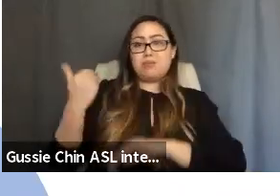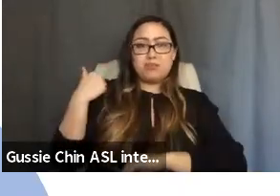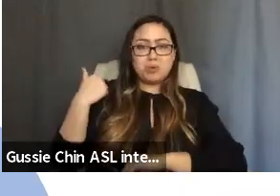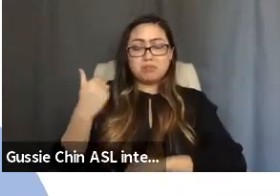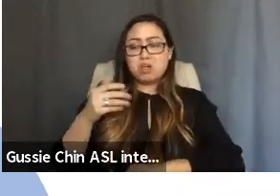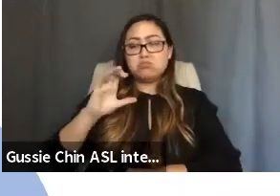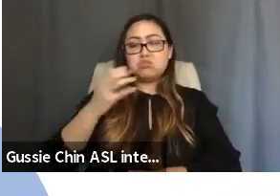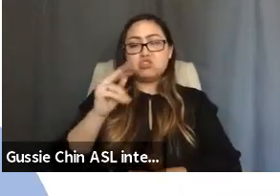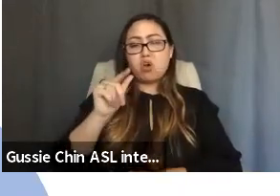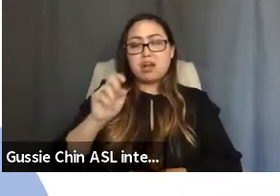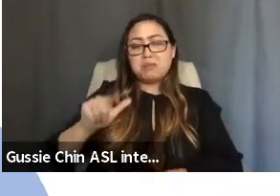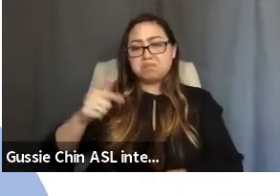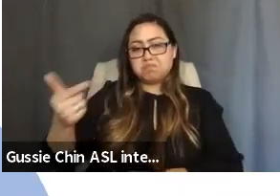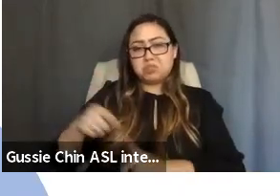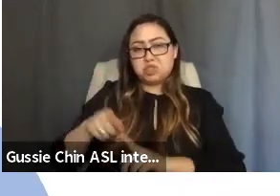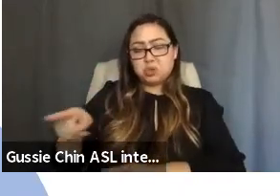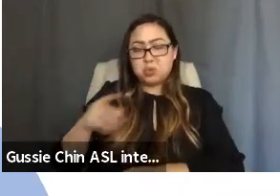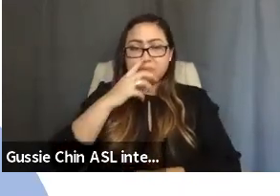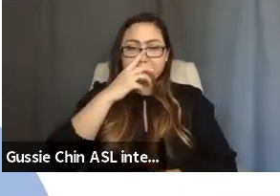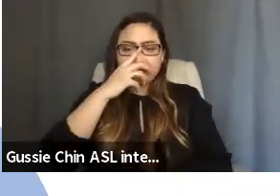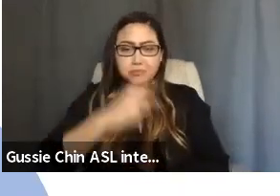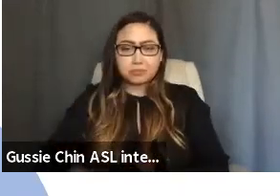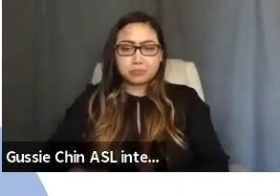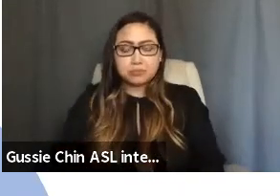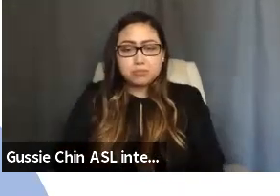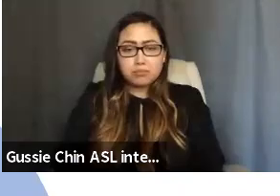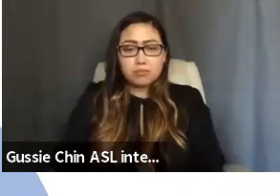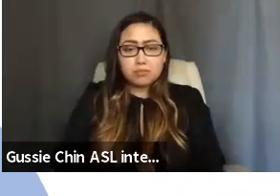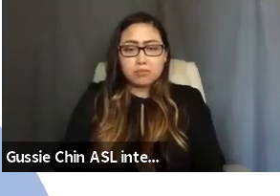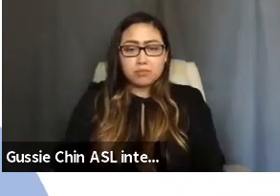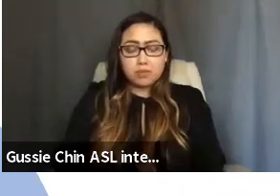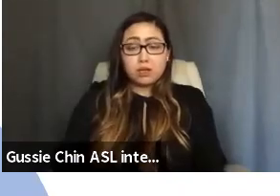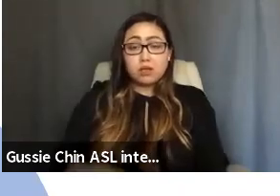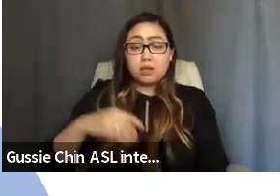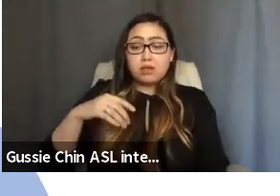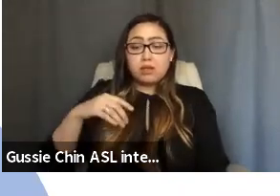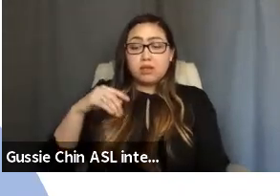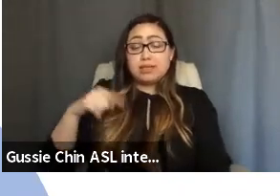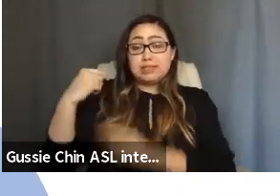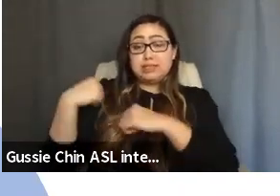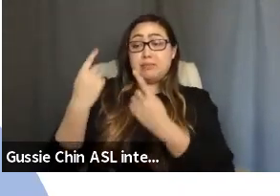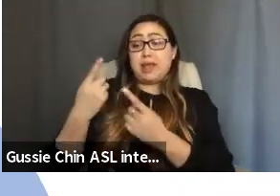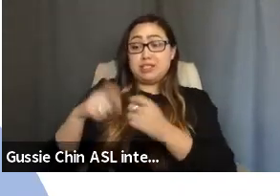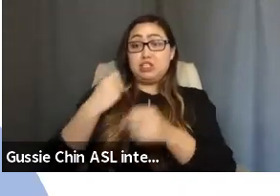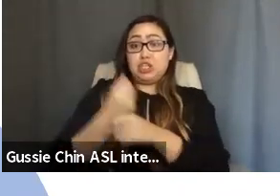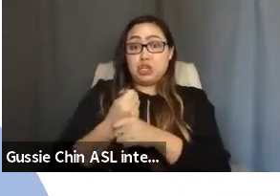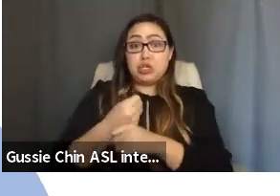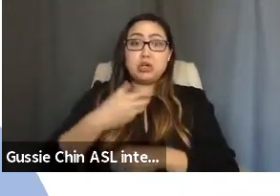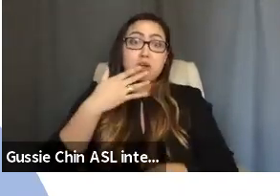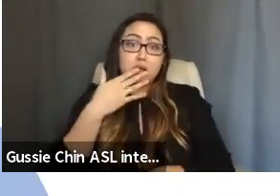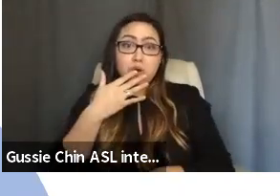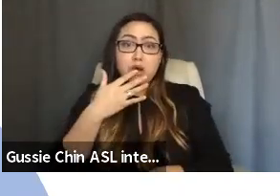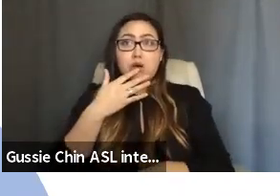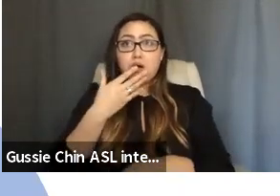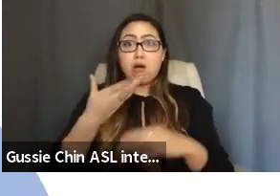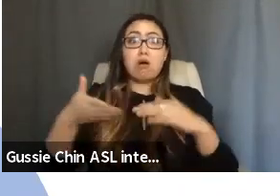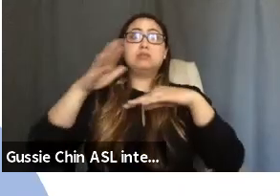Thanks, Aimee. So this past year in Colorado, on top of COVID, we also had the worst wildfire